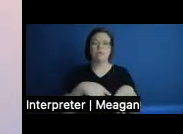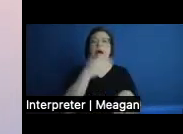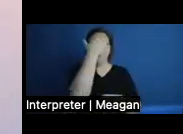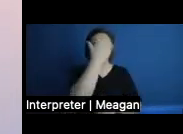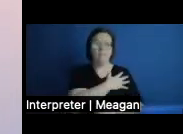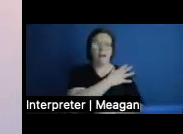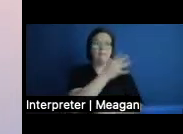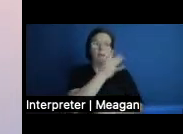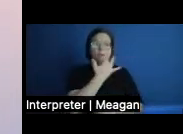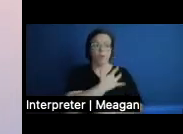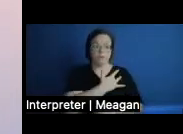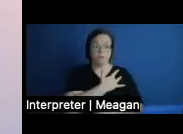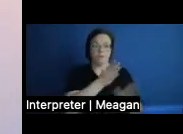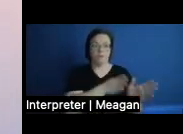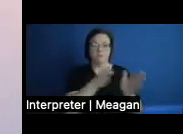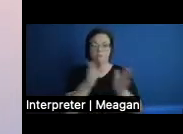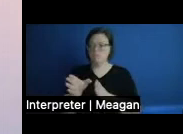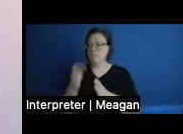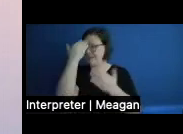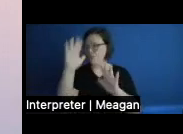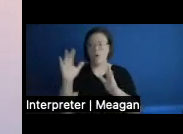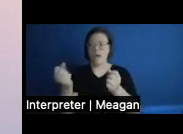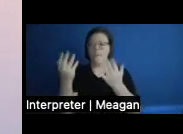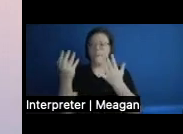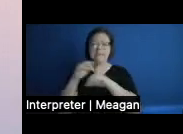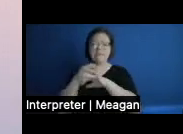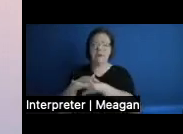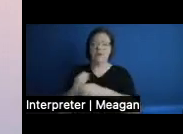mother's birthday, but a thing I don't know is I don't know how many spiders live in my house.